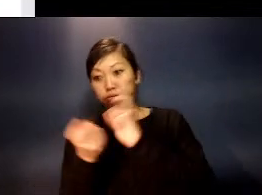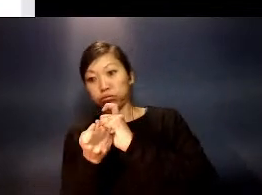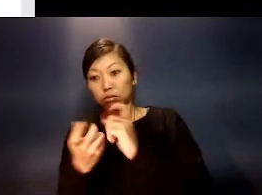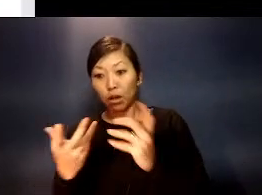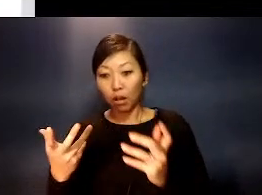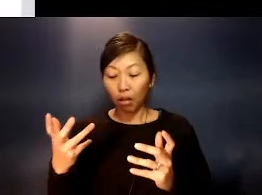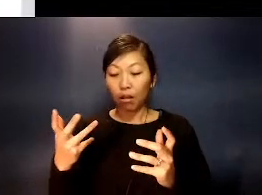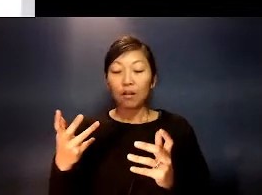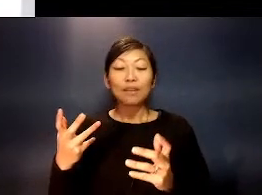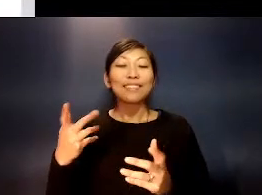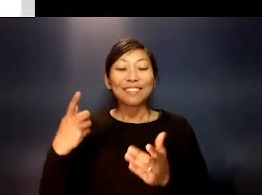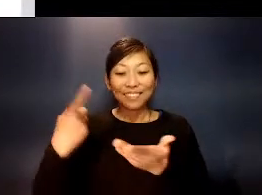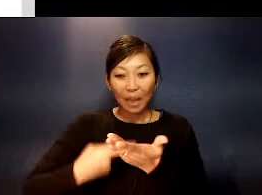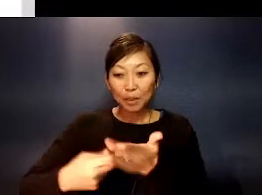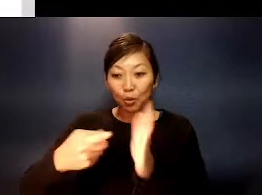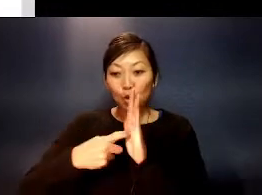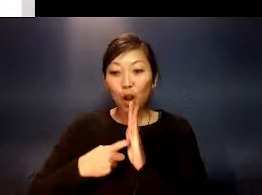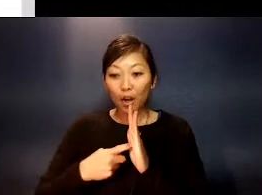PART OF WHAT MANY COMMUNITY ACTIVISTS WHO ARE PAYING